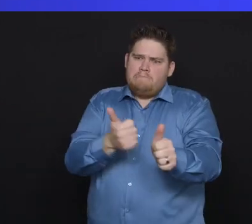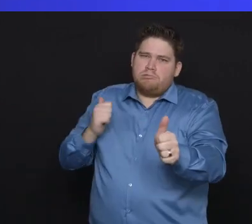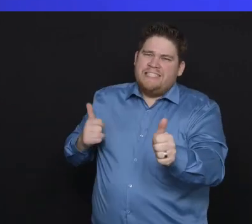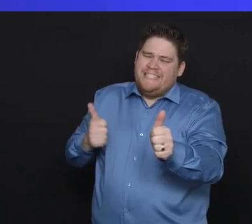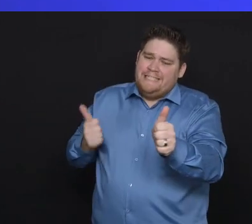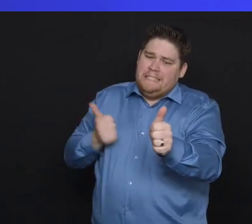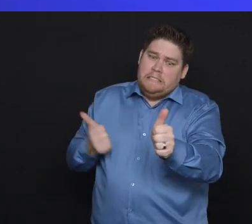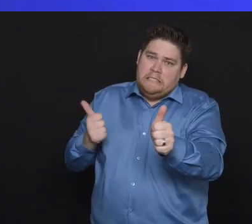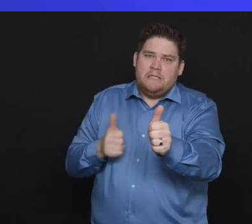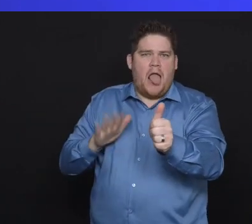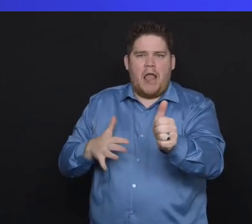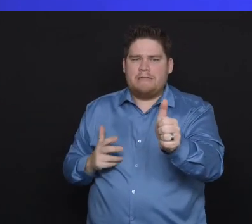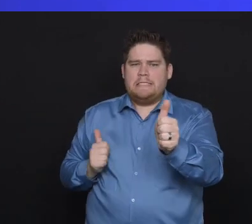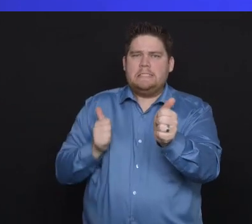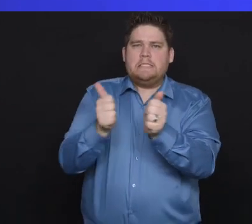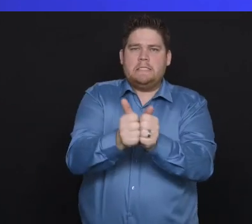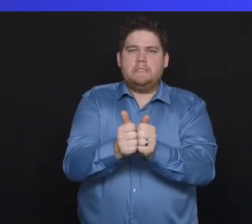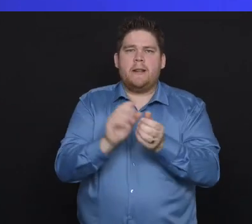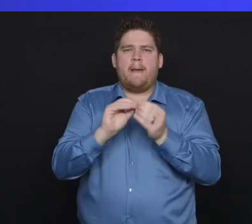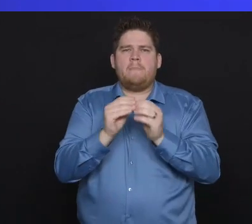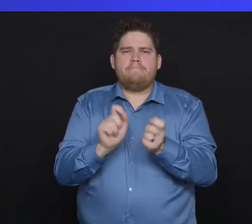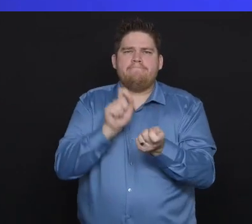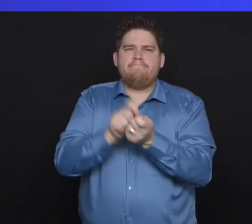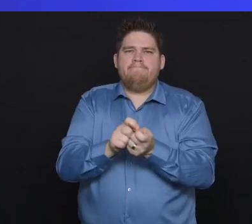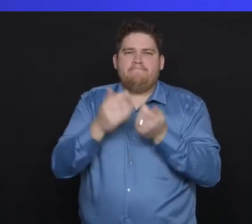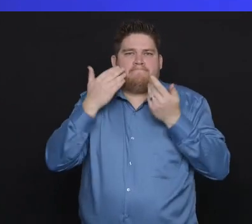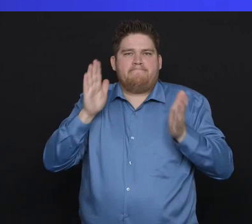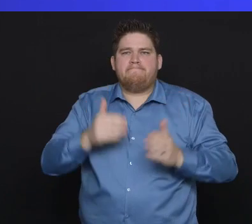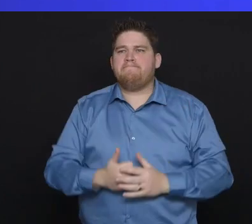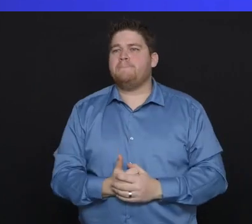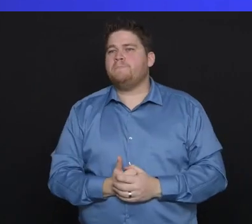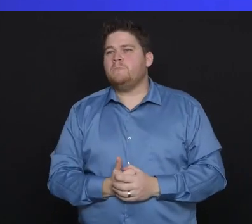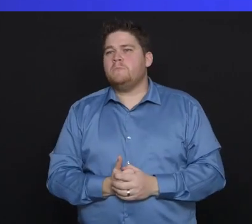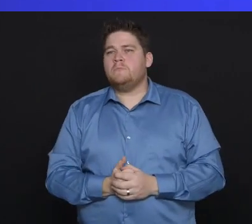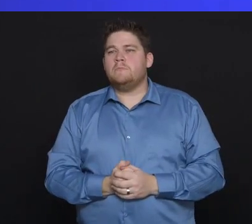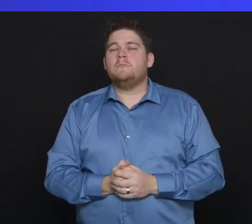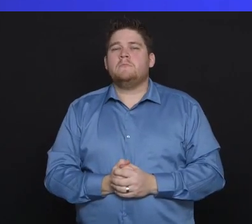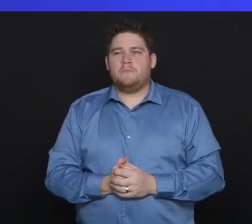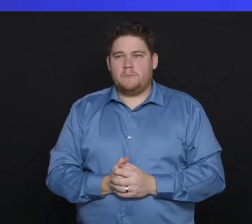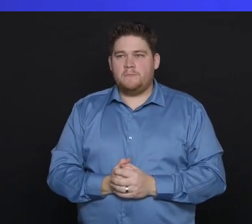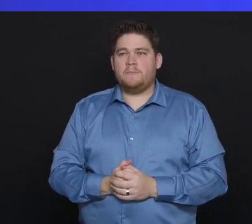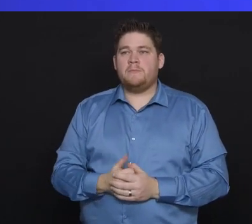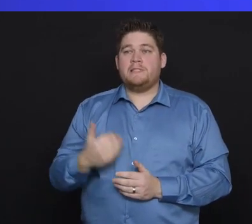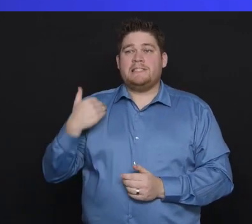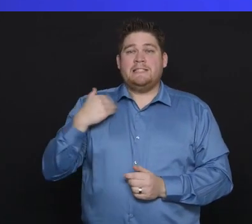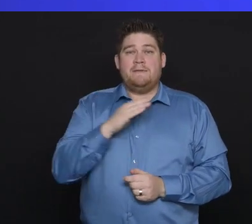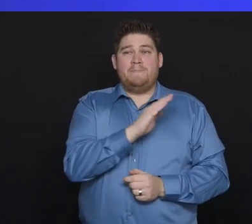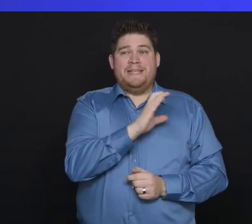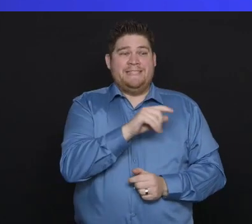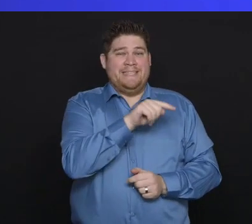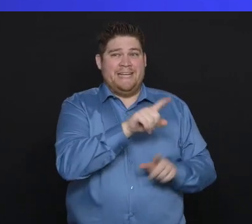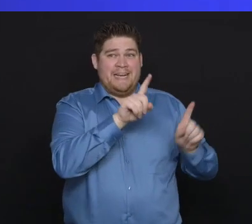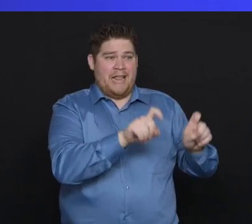That was because all of the tests that were being done at St. Paul's, they were validated